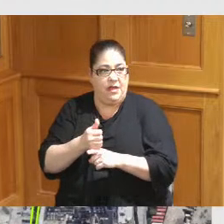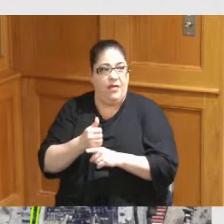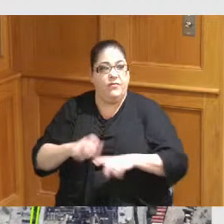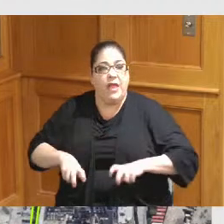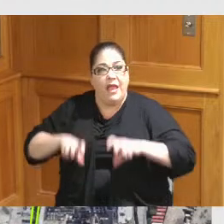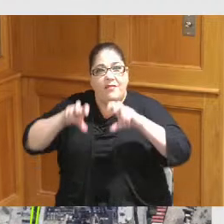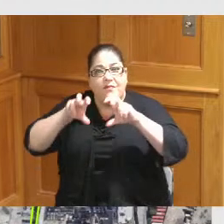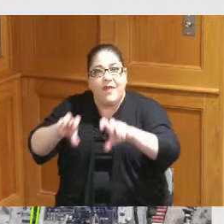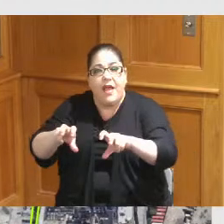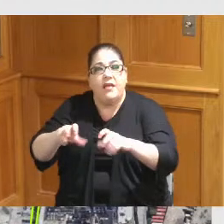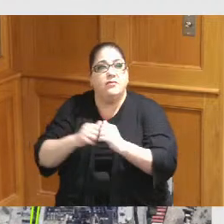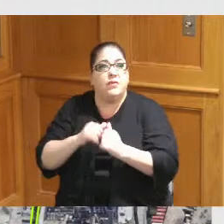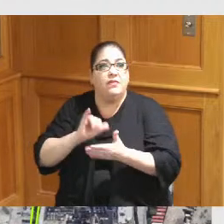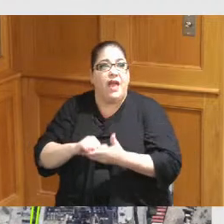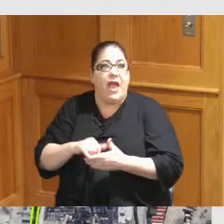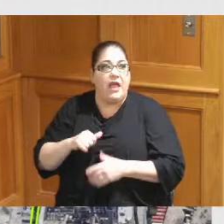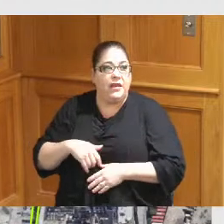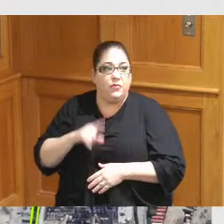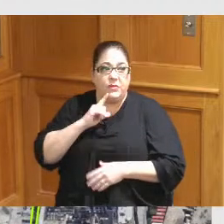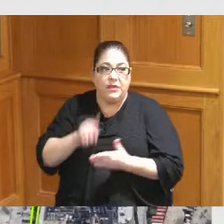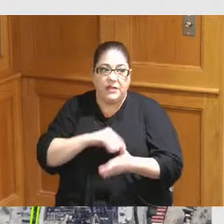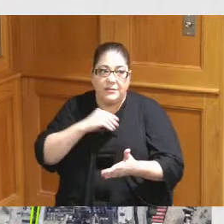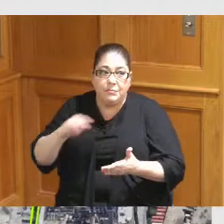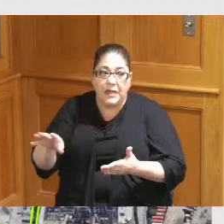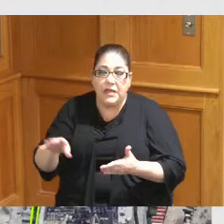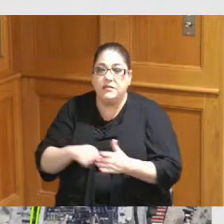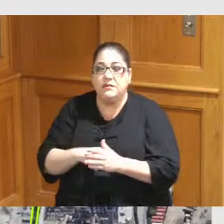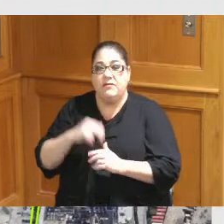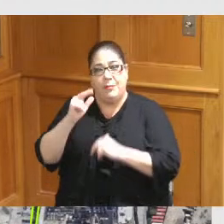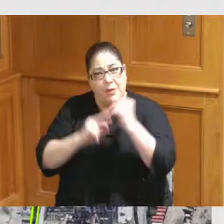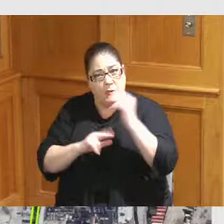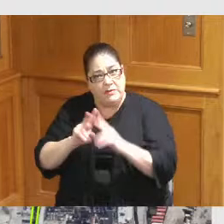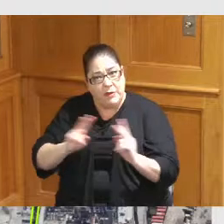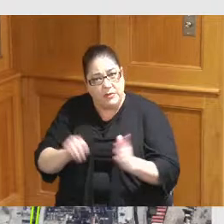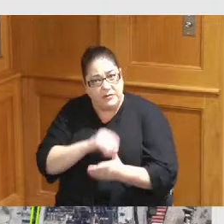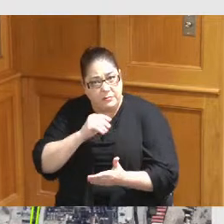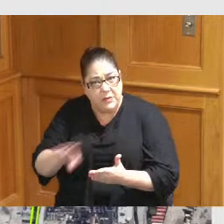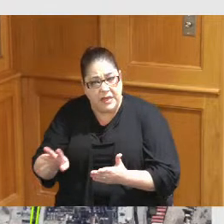and Machinery equipment is very expensive and also in their building so it's a very large investment